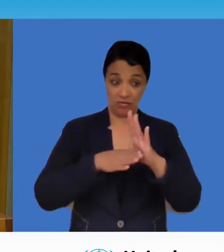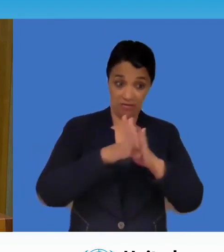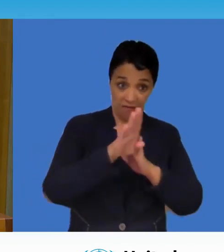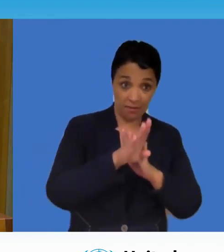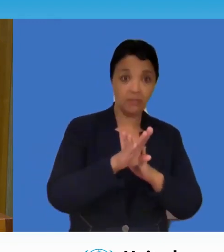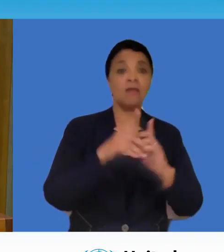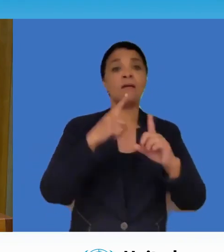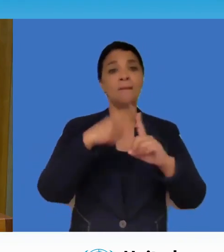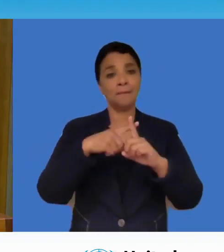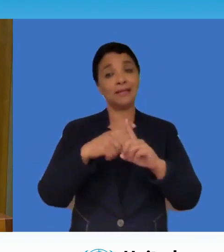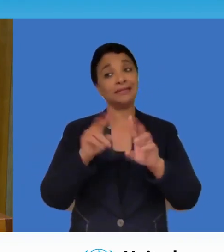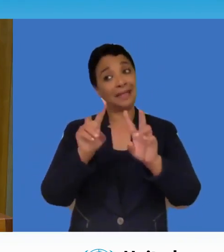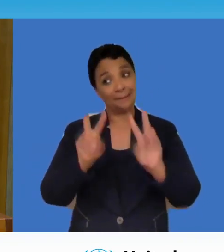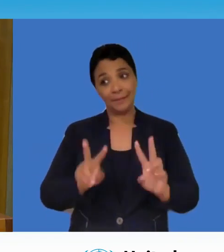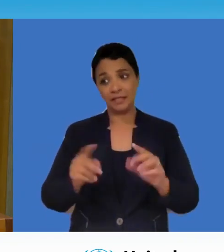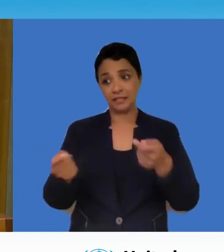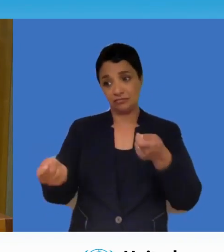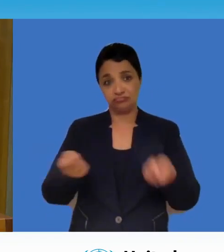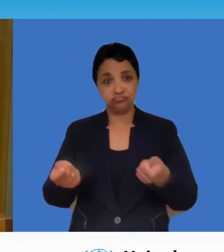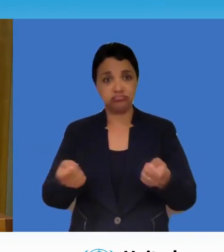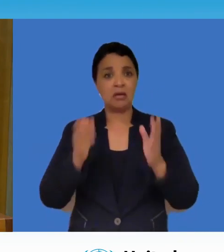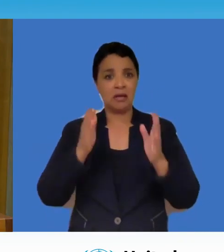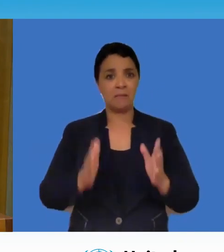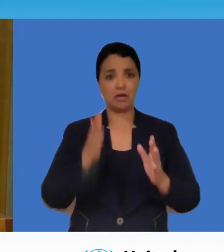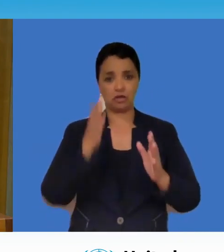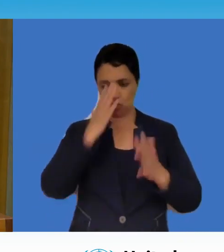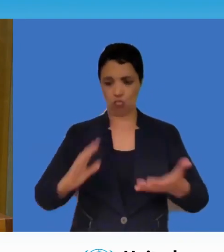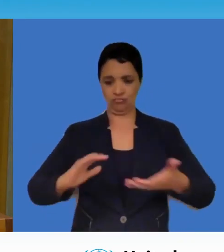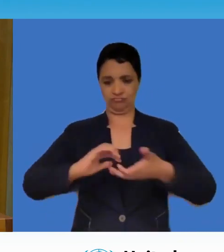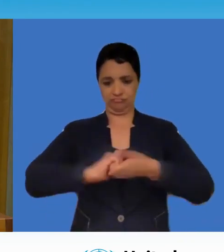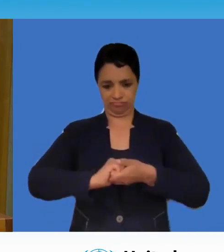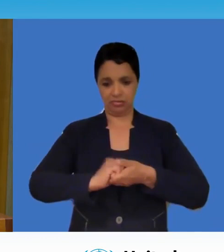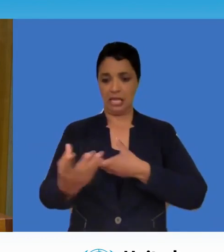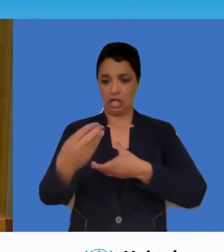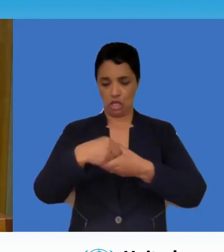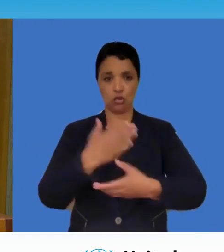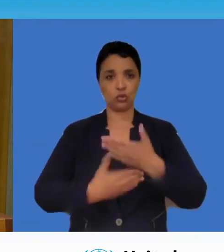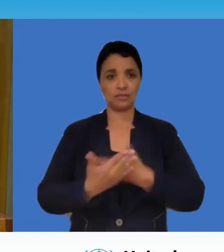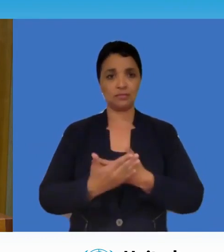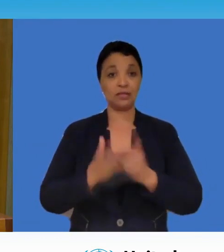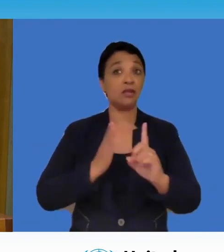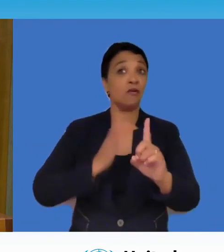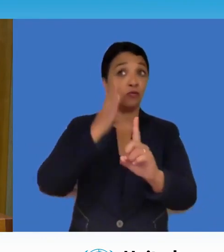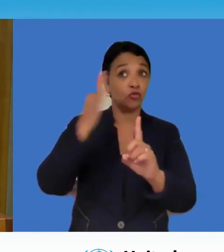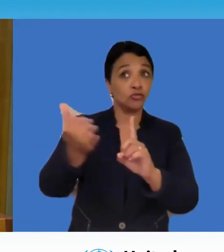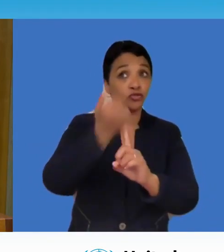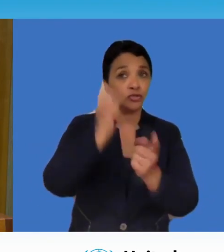development and sometimes peace actors to collaborate from the start to achieve sustainable